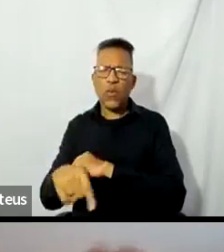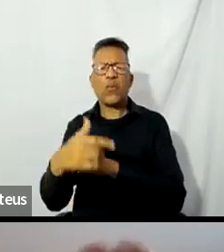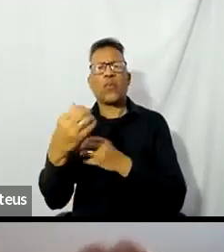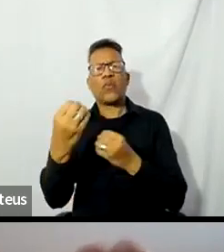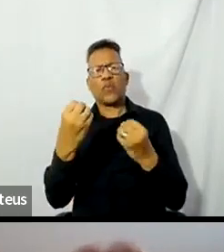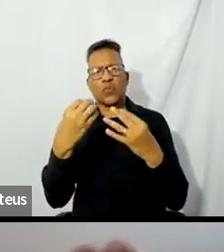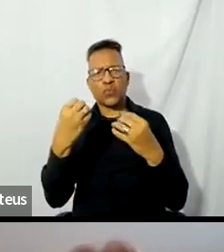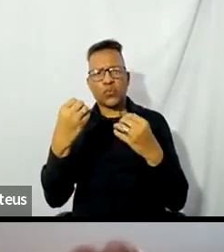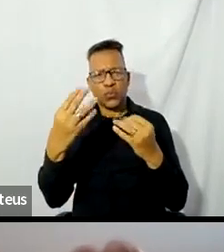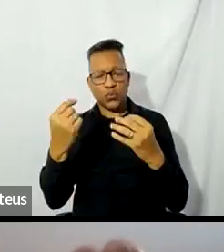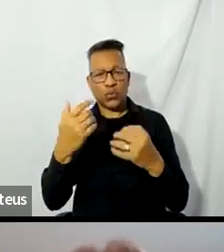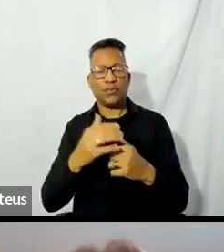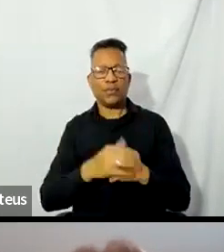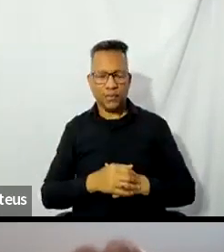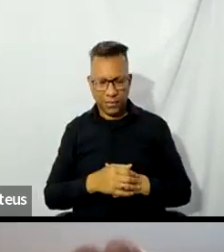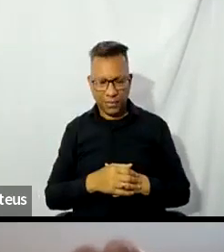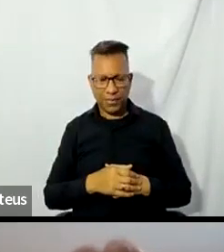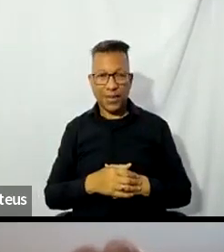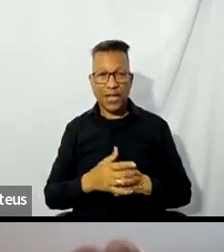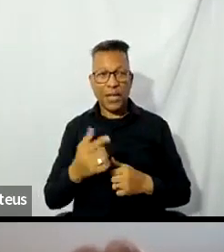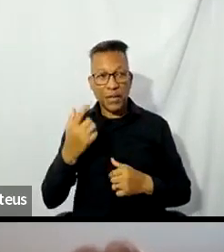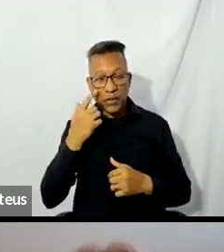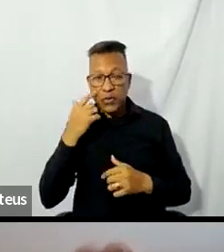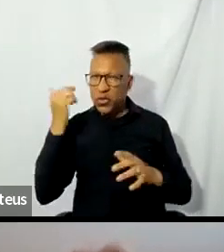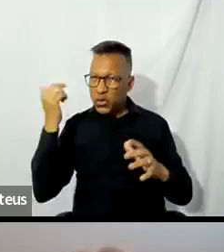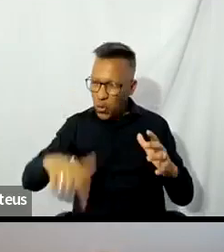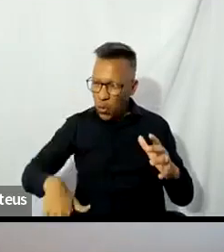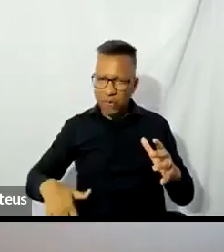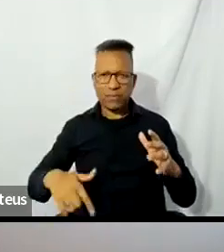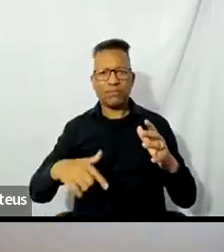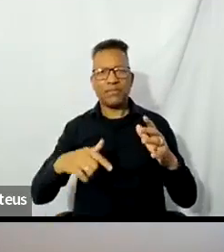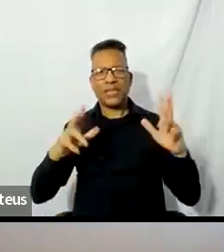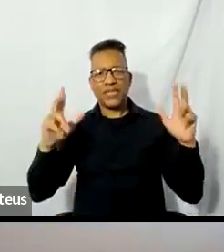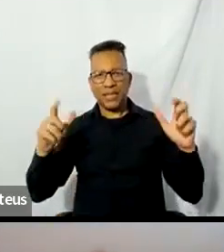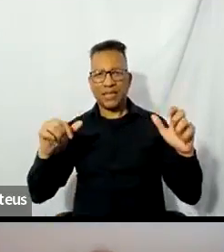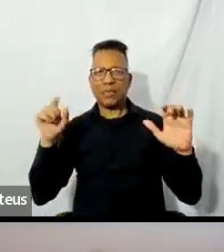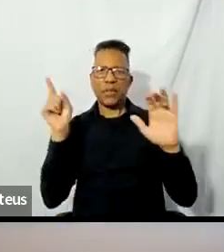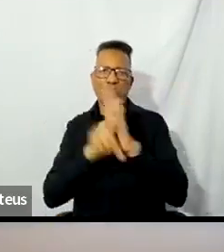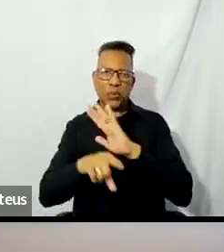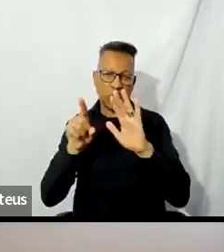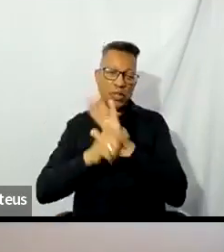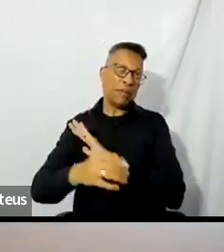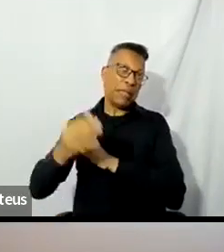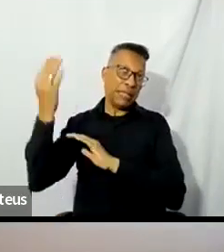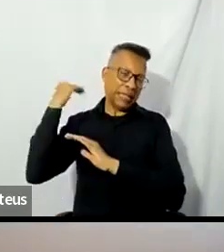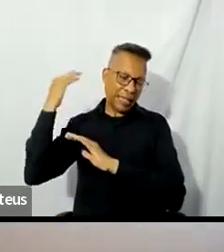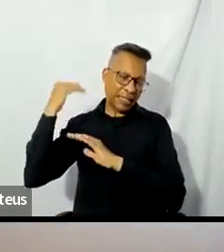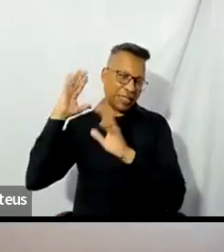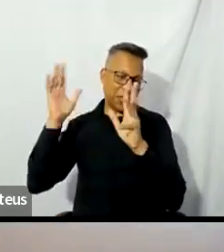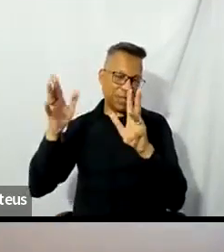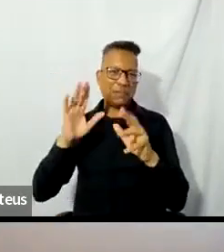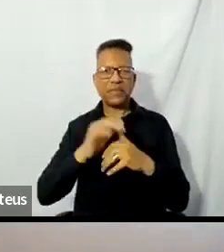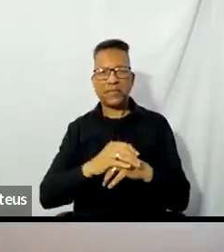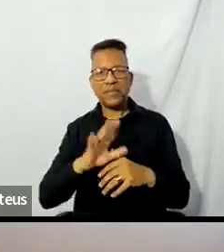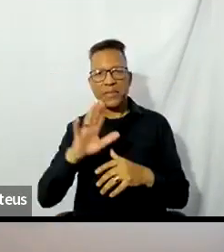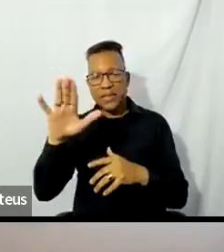unicipal njiya multi-gatomas. My vision as multi-gatomas. My vision, as well It was sparrow lunge that's a